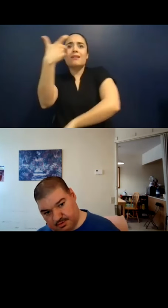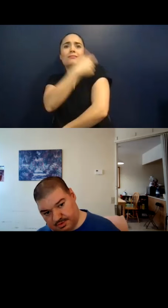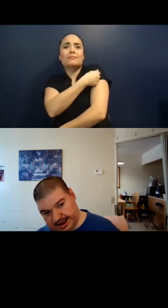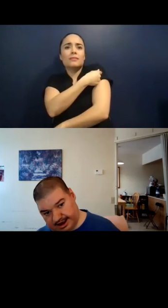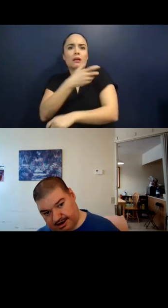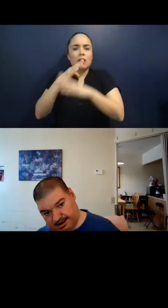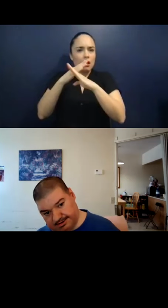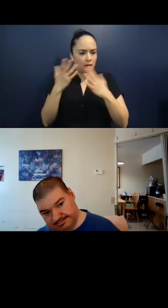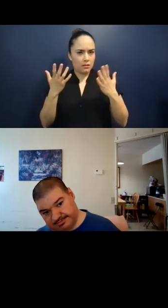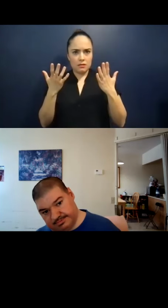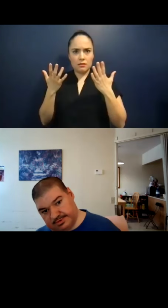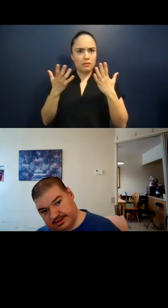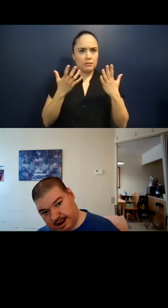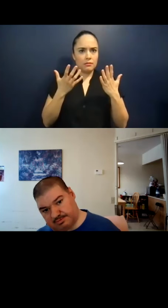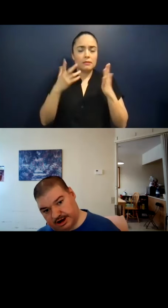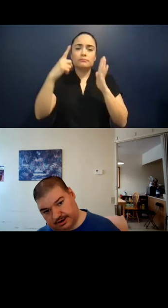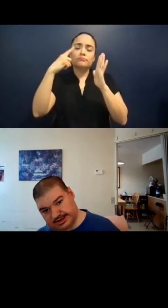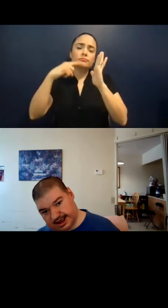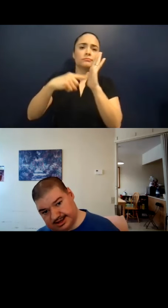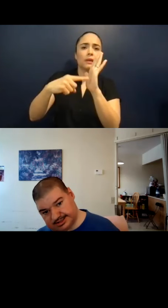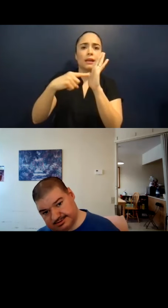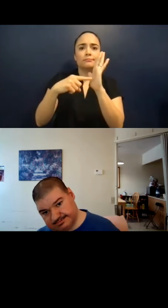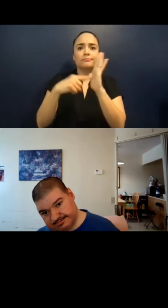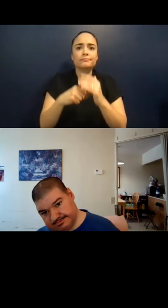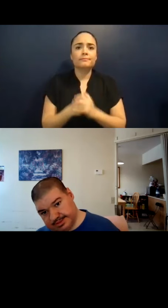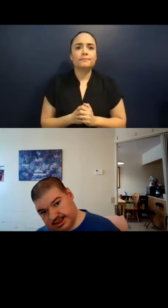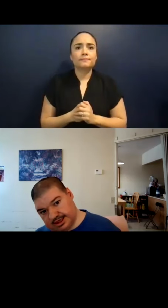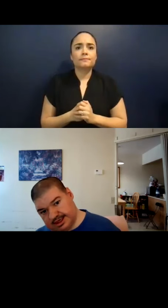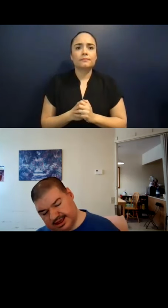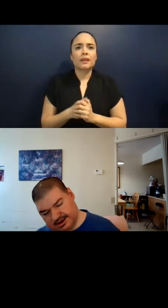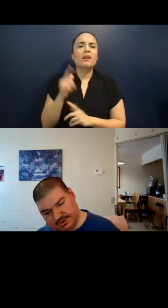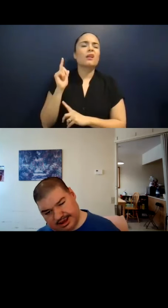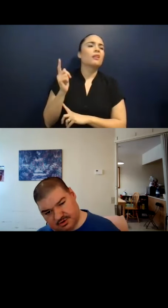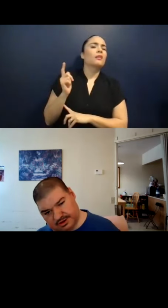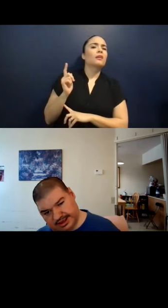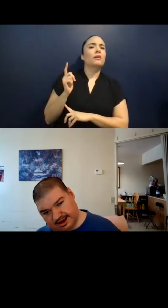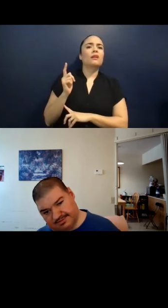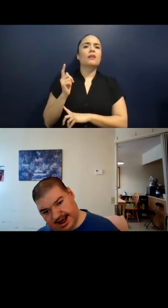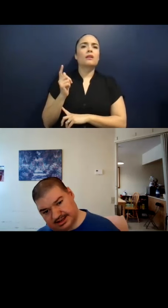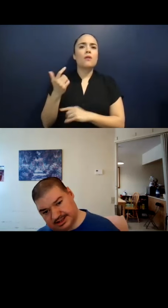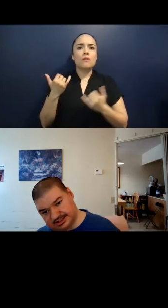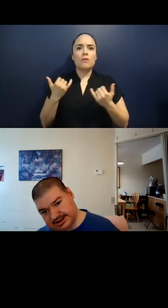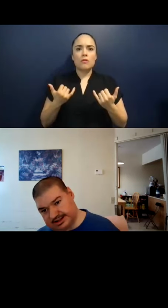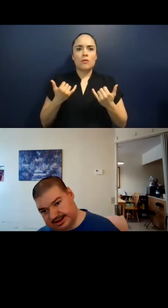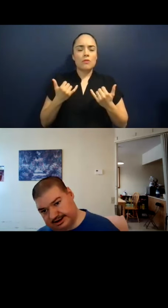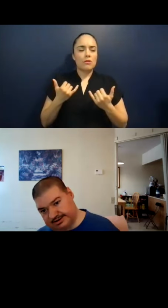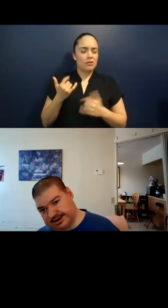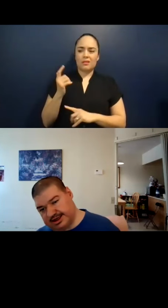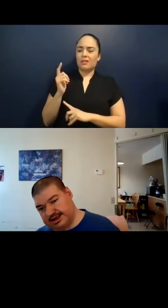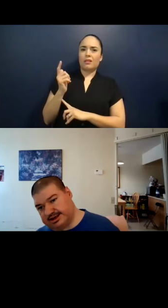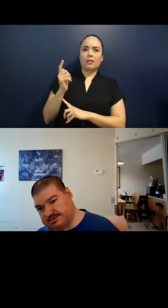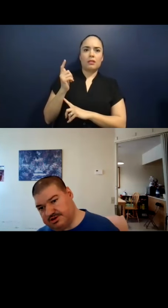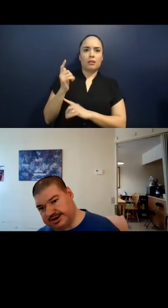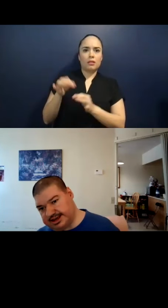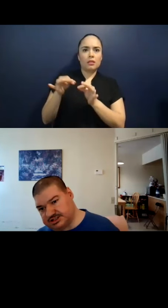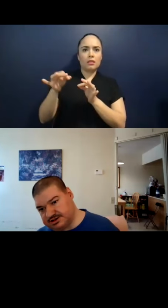Some of the barriers that we have heard for people with disabilities in trying to get the Covid vaccine